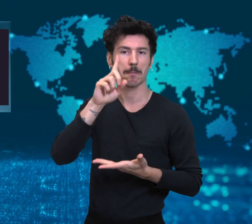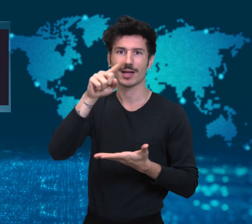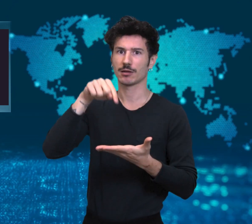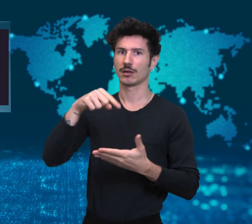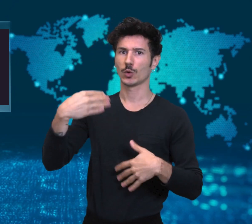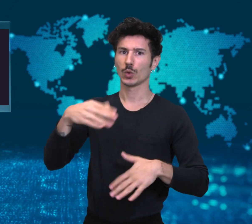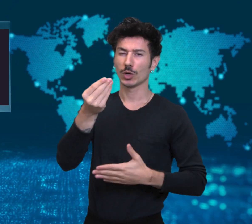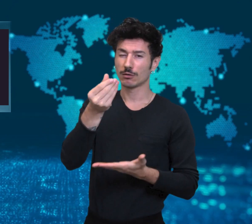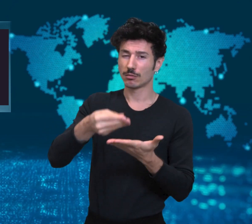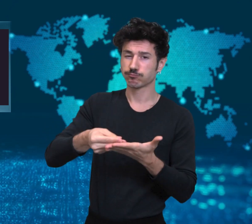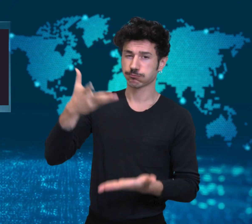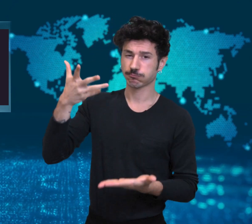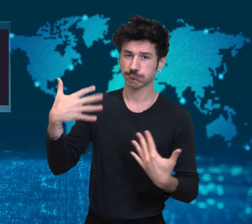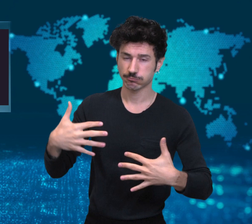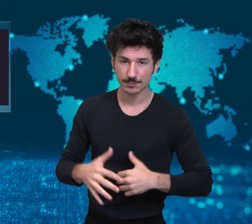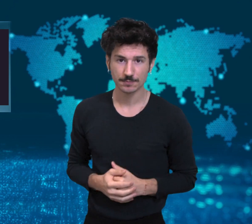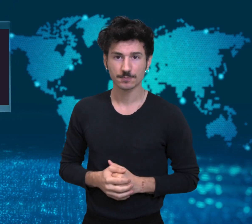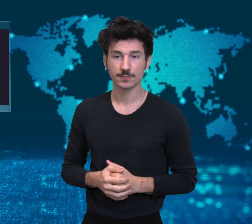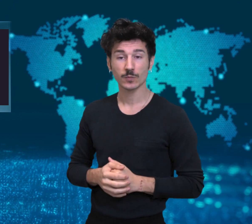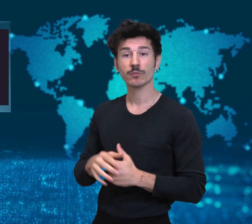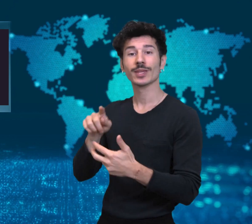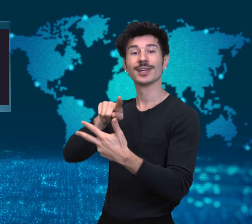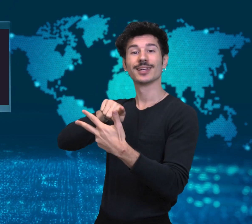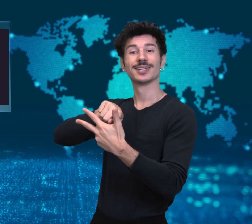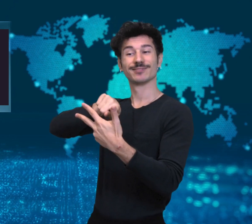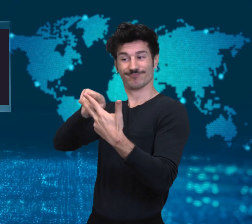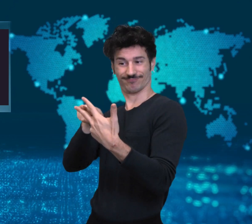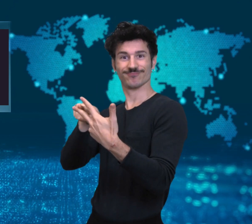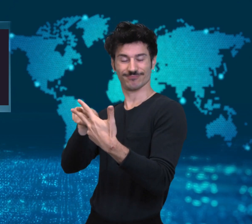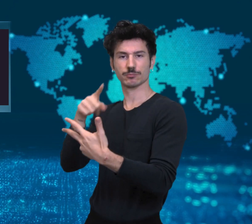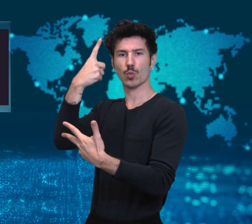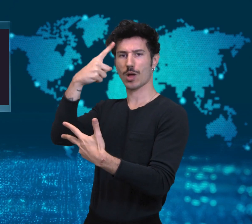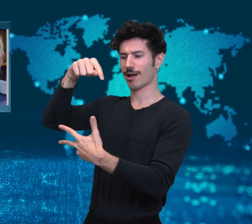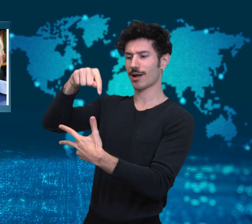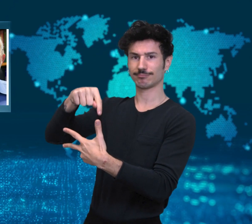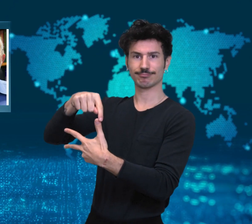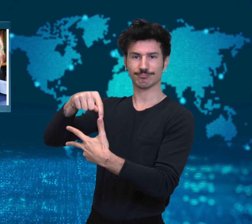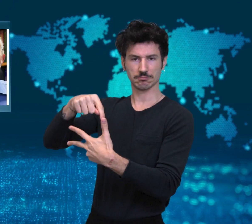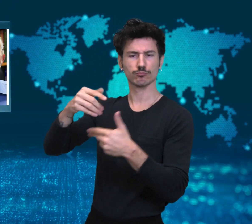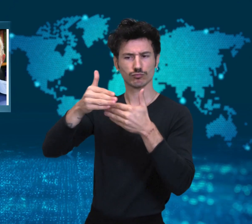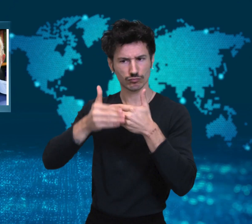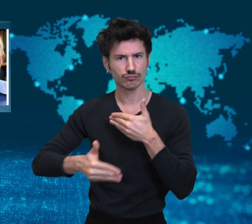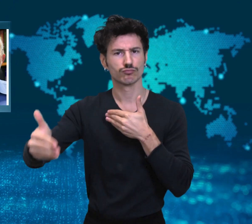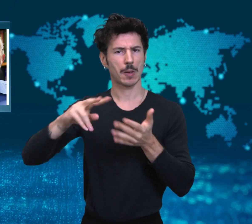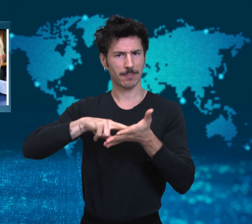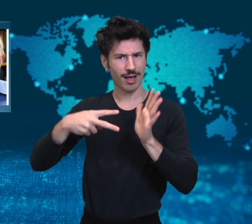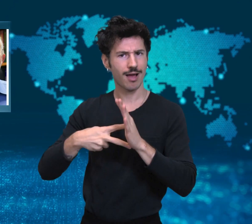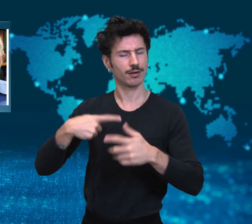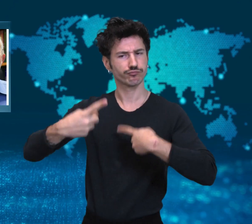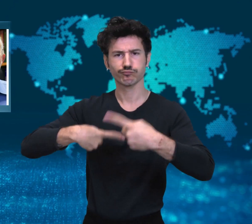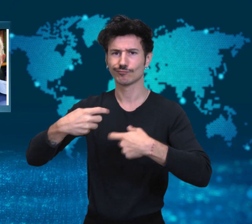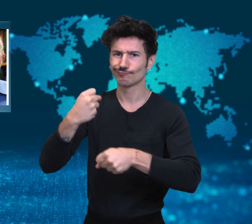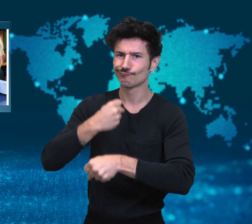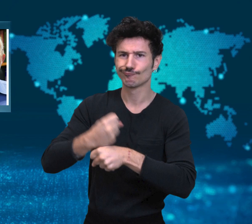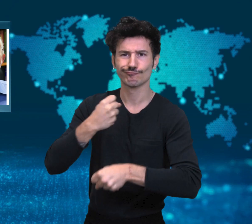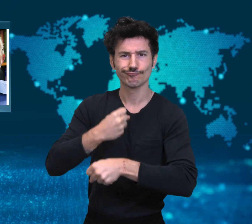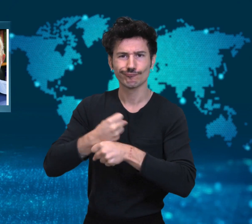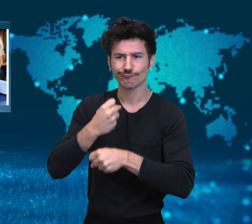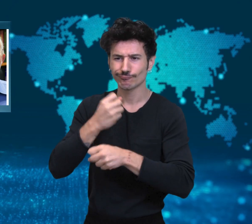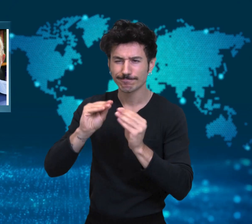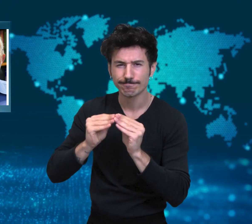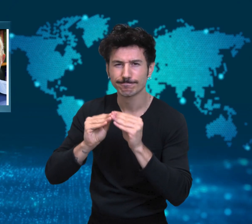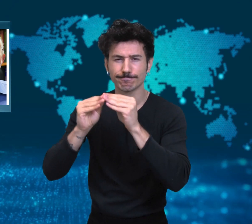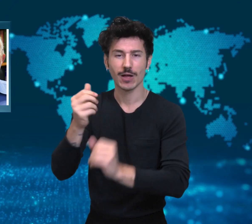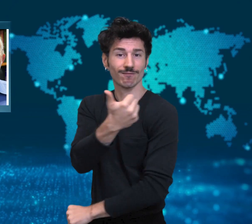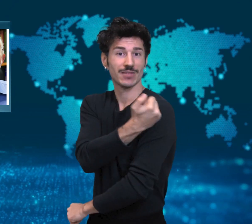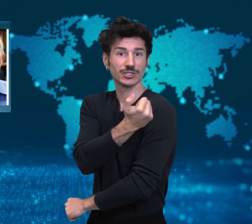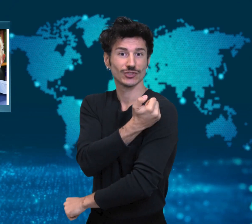One of the researchers plans to continue his work to develop a Hepatitis C vaccine.